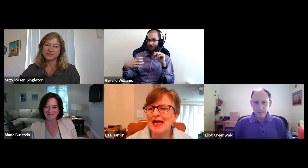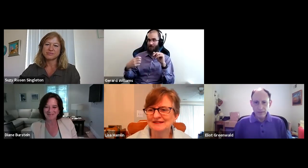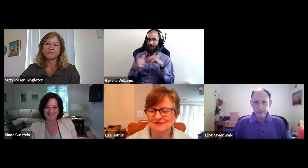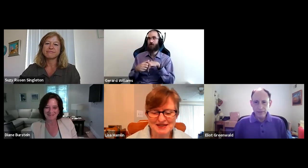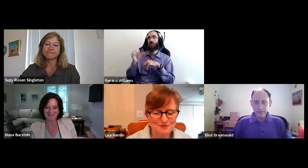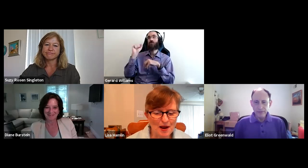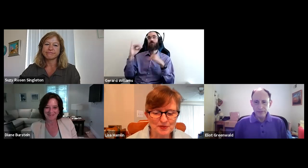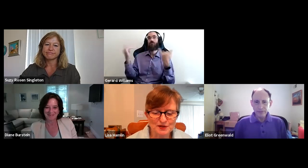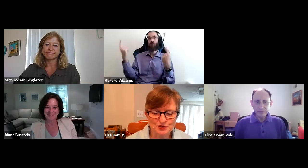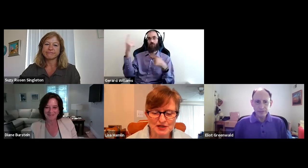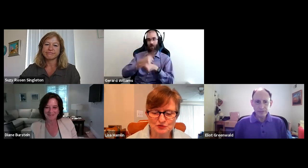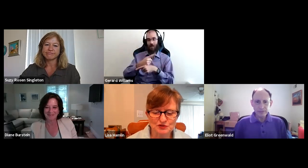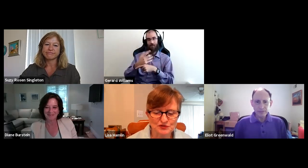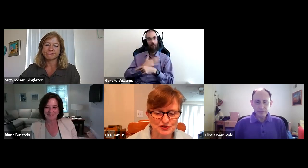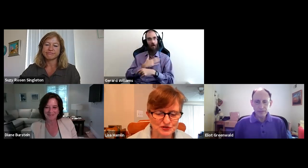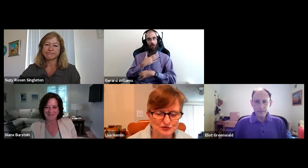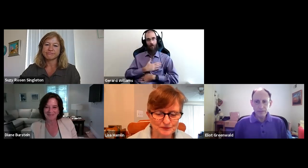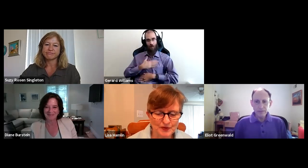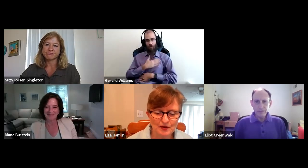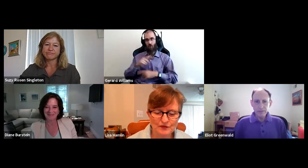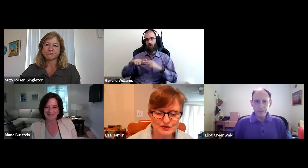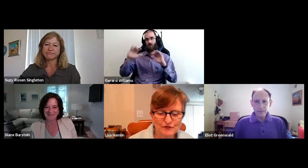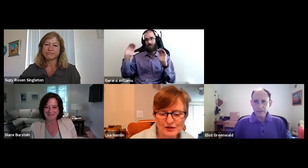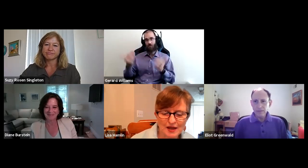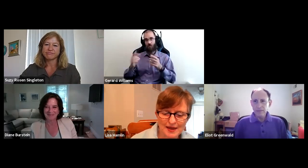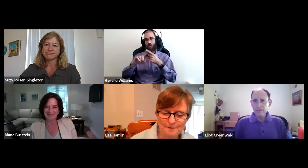Today it's my pleasure to introduce: First of all,